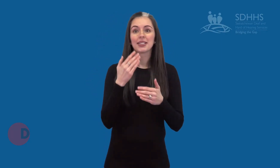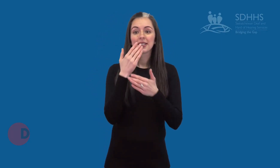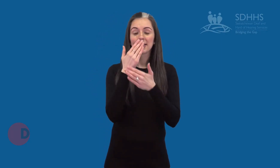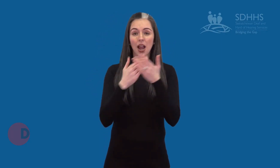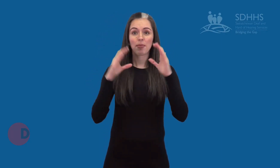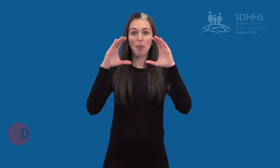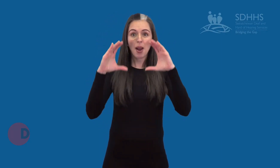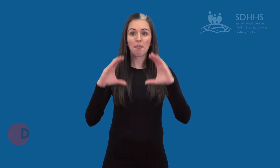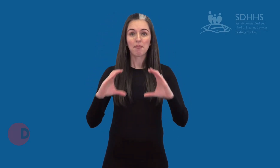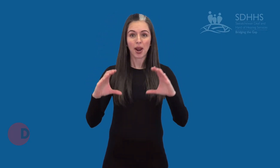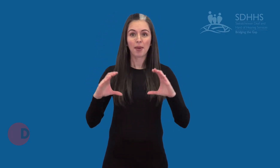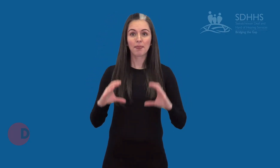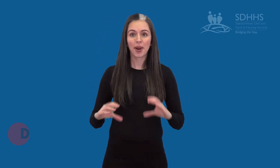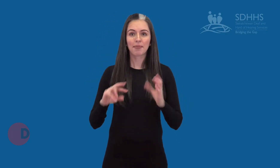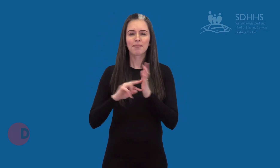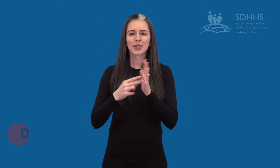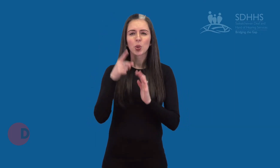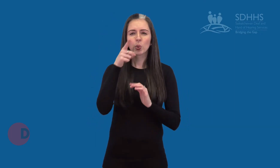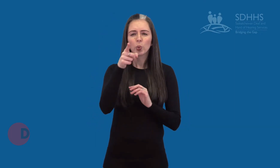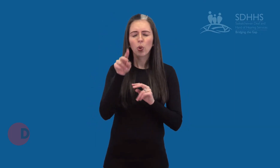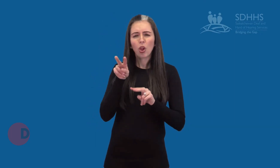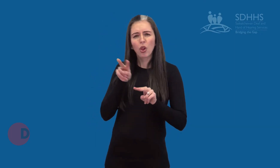give your opinion.